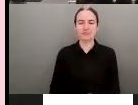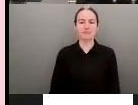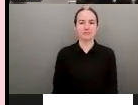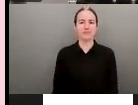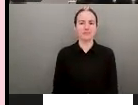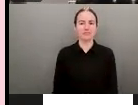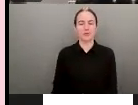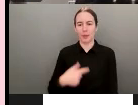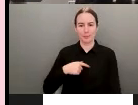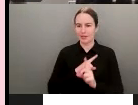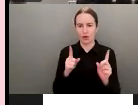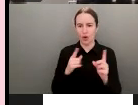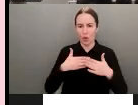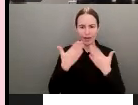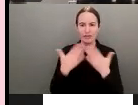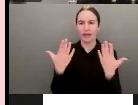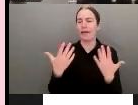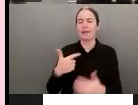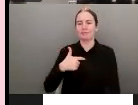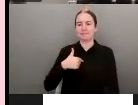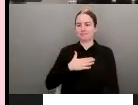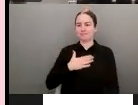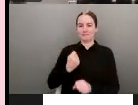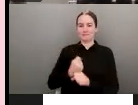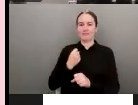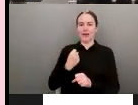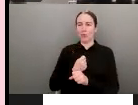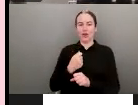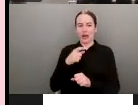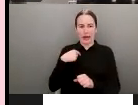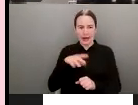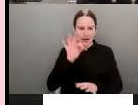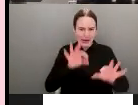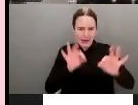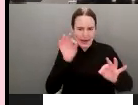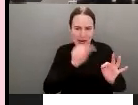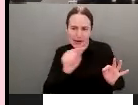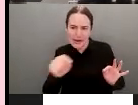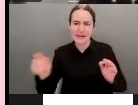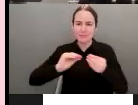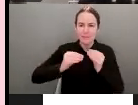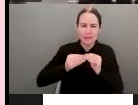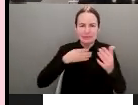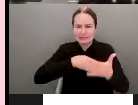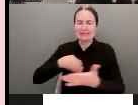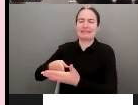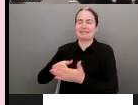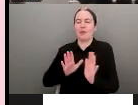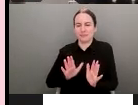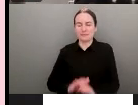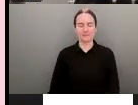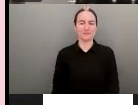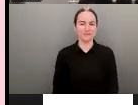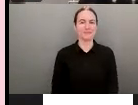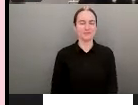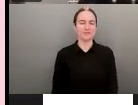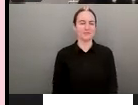I am just a developer who does these things, so